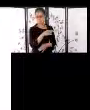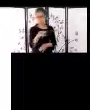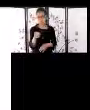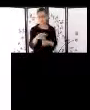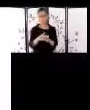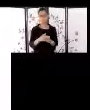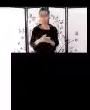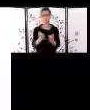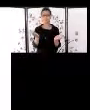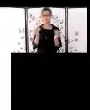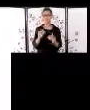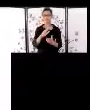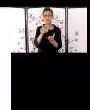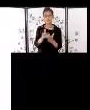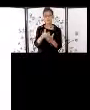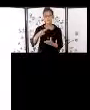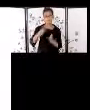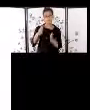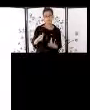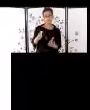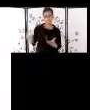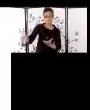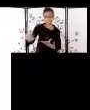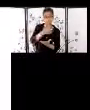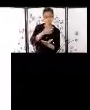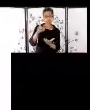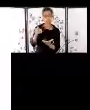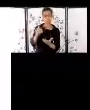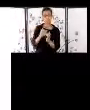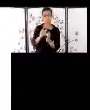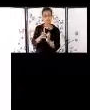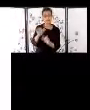assessed, meaning they will be reviewed and scored based on the program criteria, by a